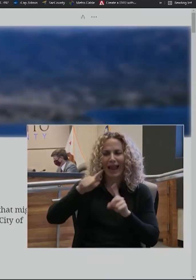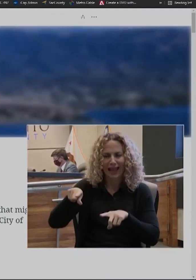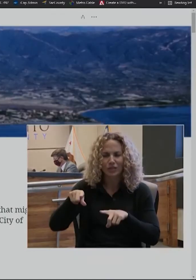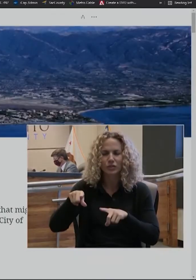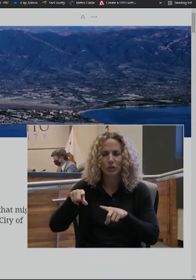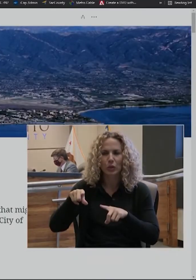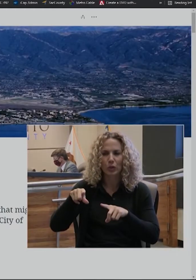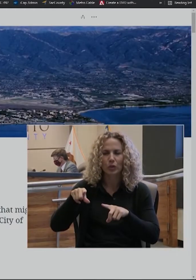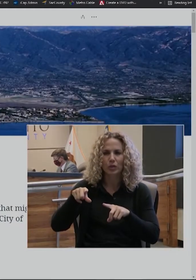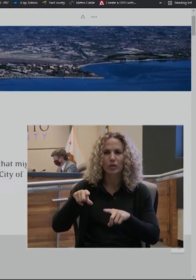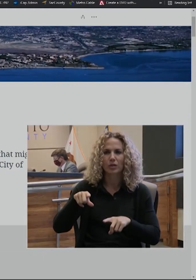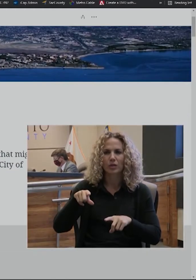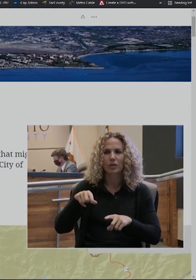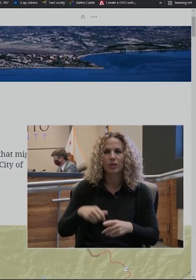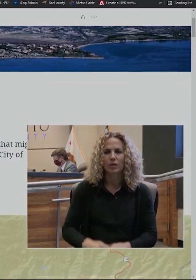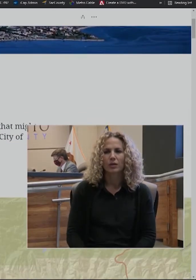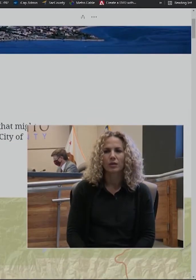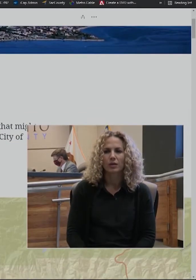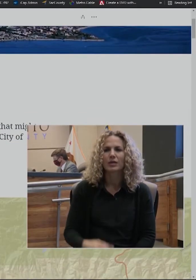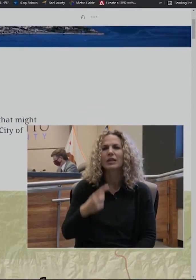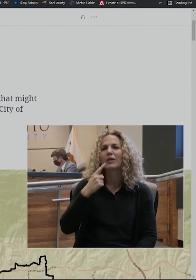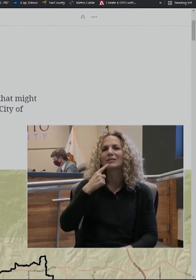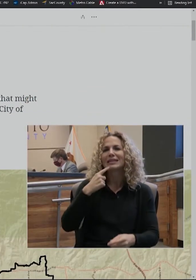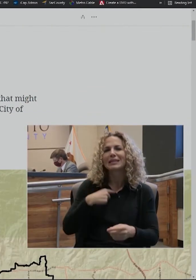WANTED ANSWERS. THEY TOLD YOUR STORY.